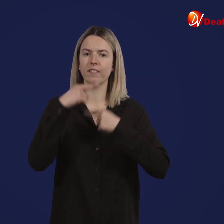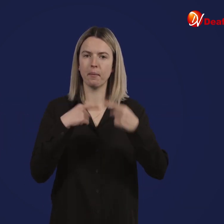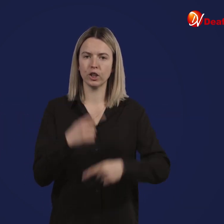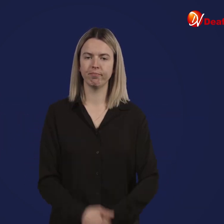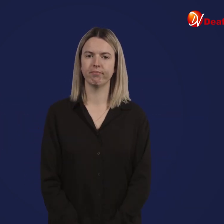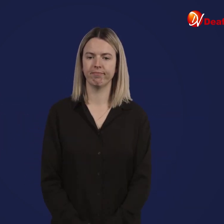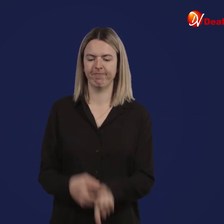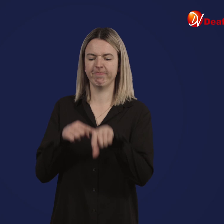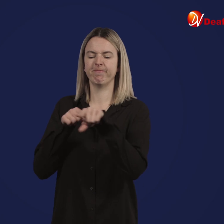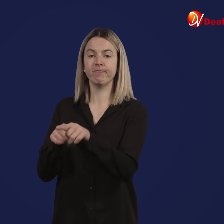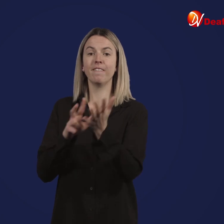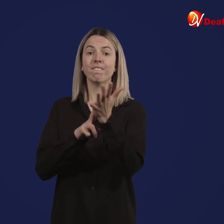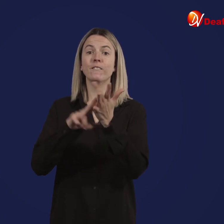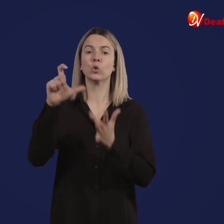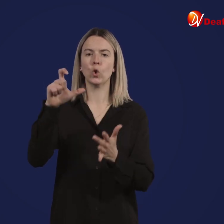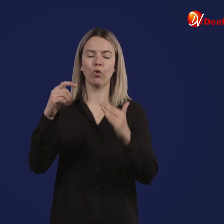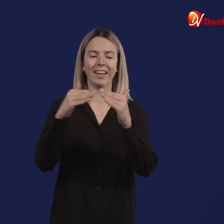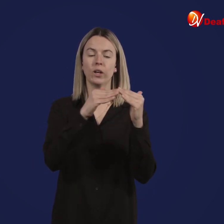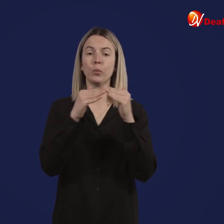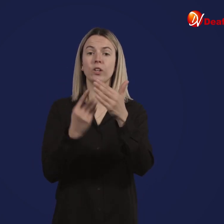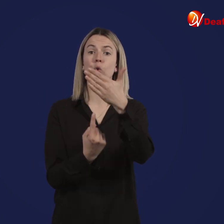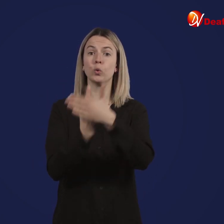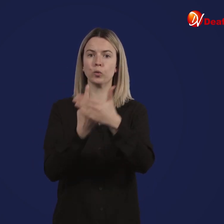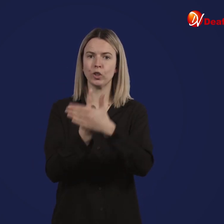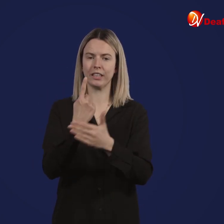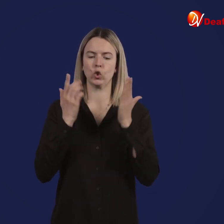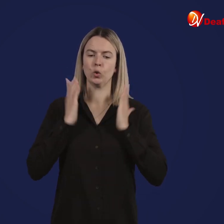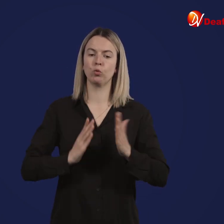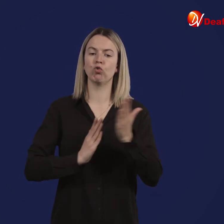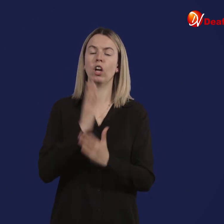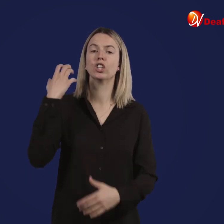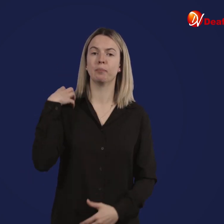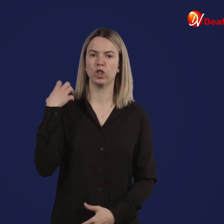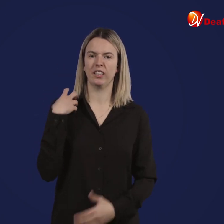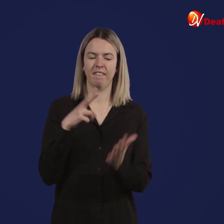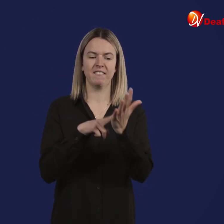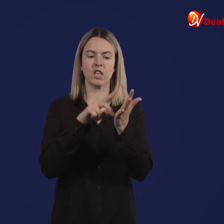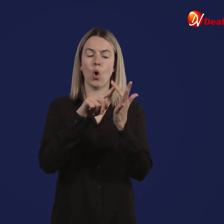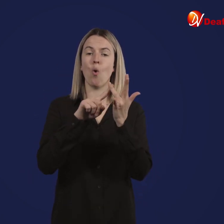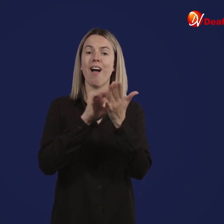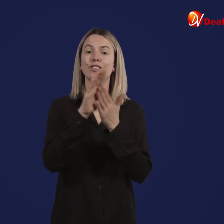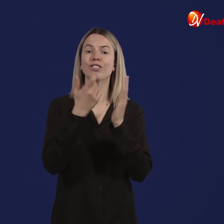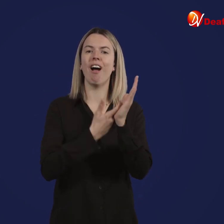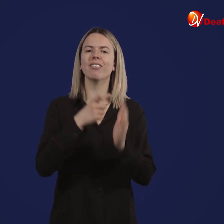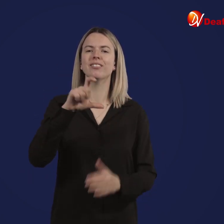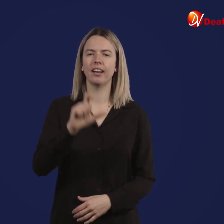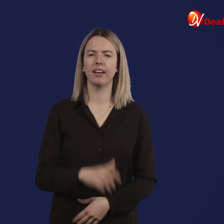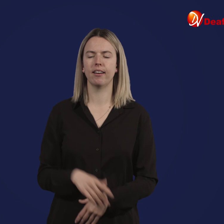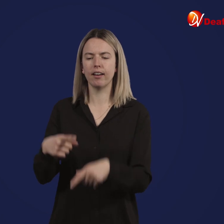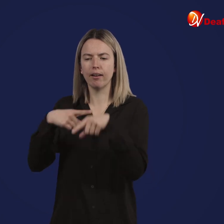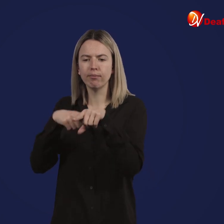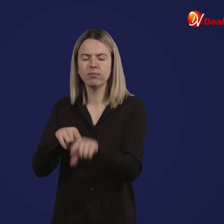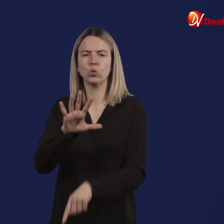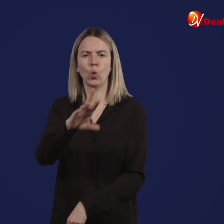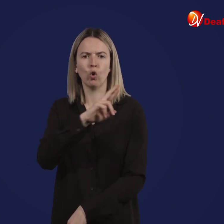the Charter of Human Rights and Responsibilities protects our fundamental human rights such as right to equality and to live freely without discrimination.